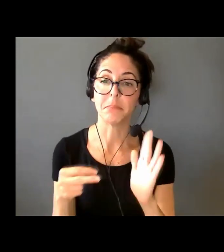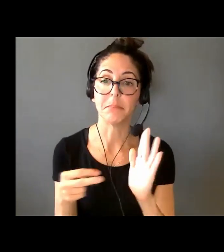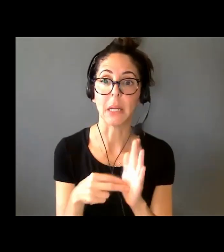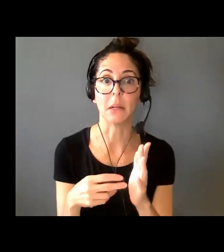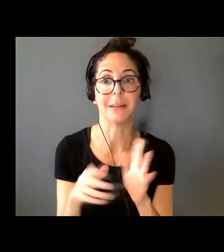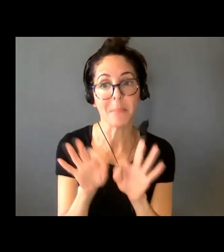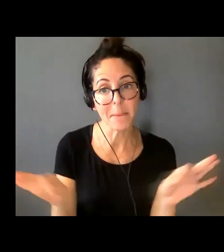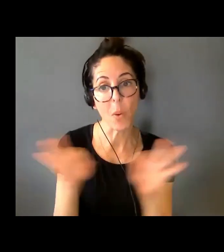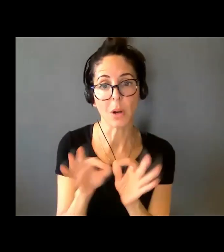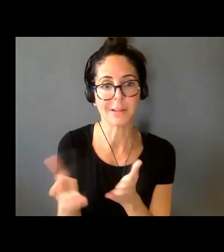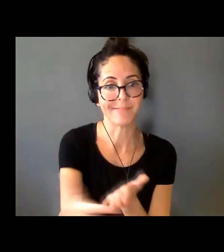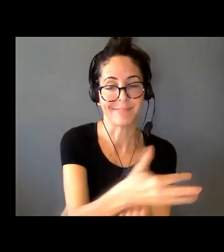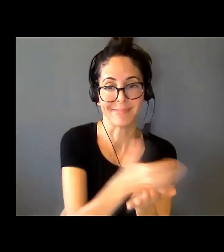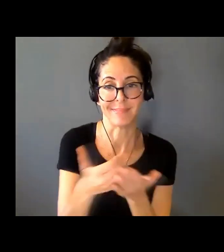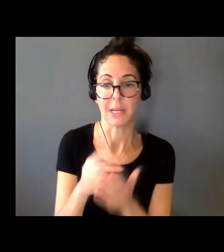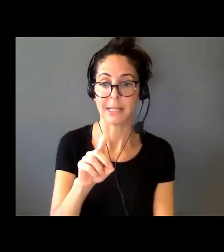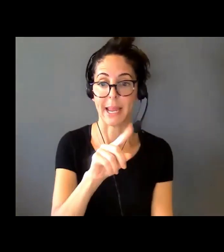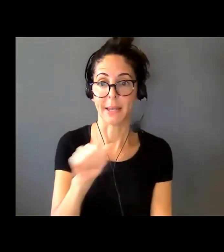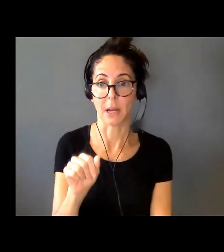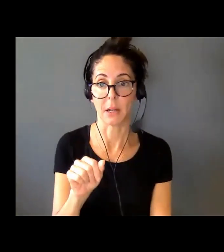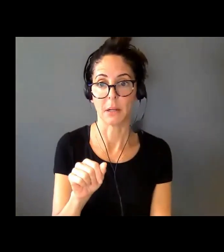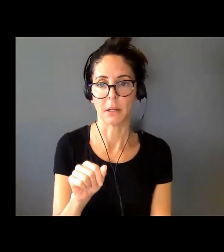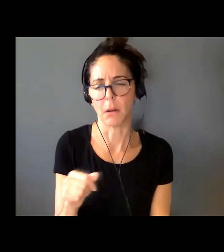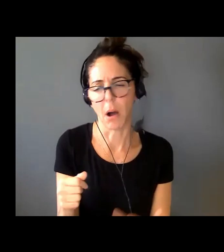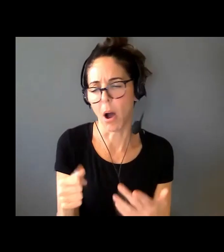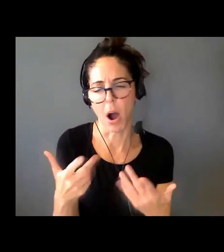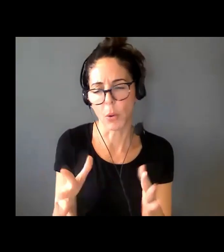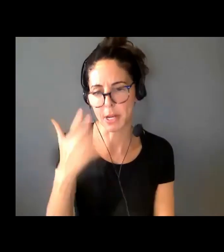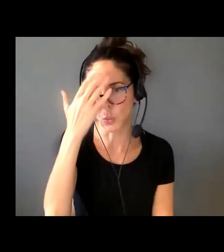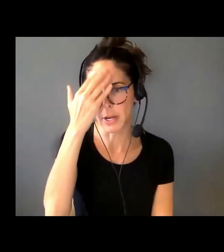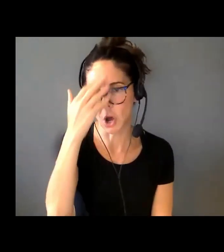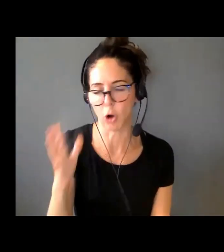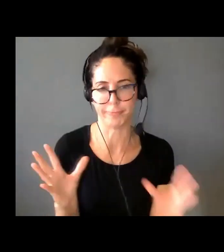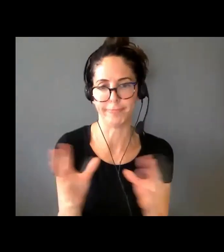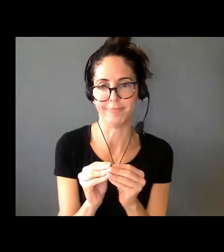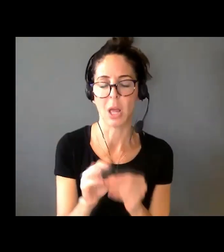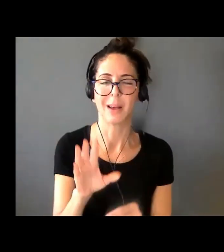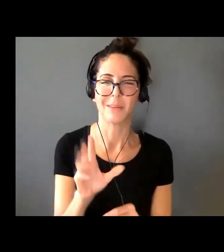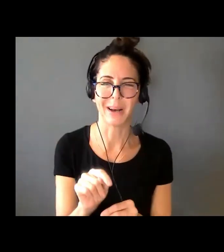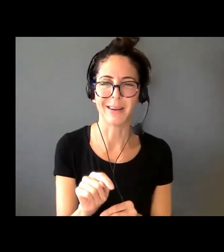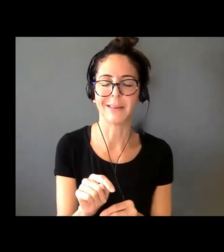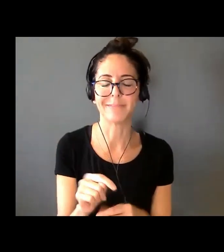collecting disaggregated data is well known, but unfortunately it is not systematically applied.